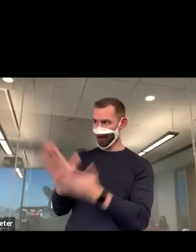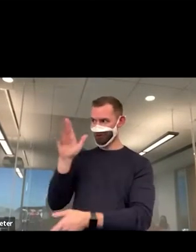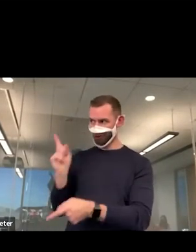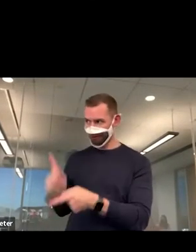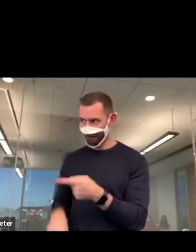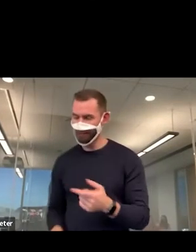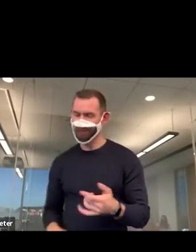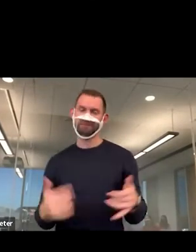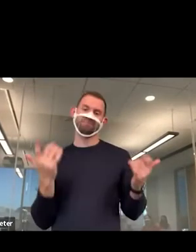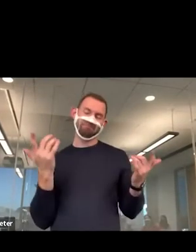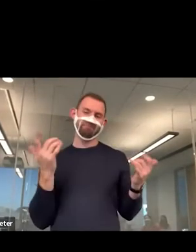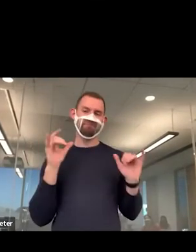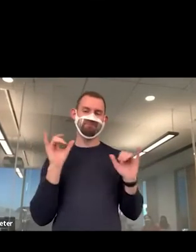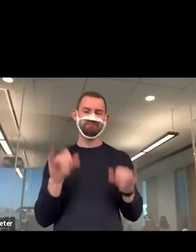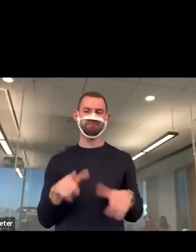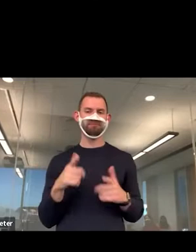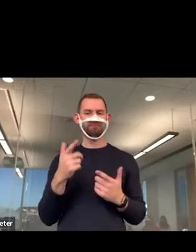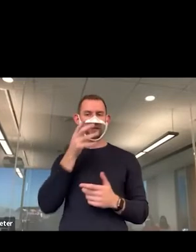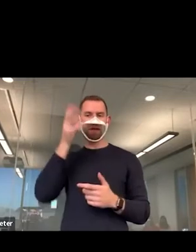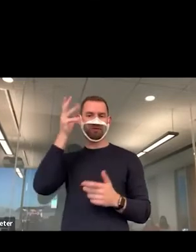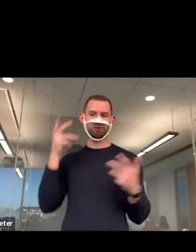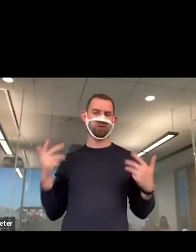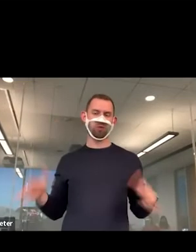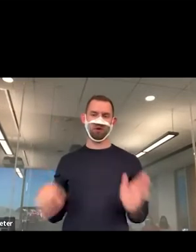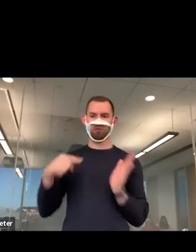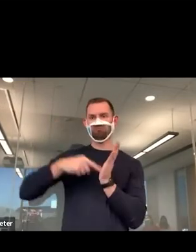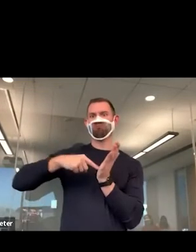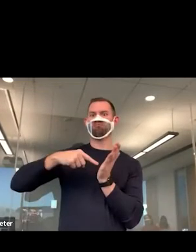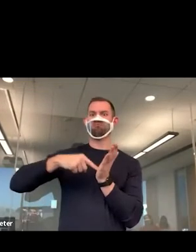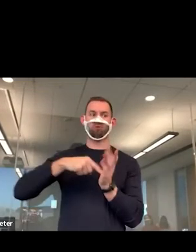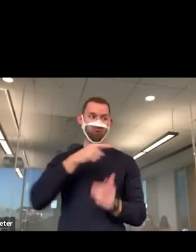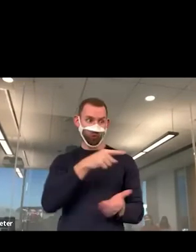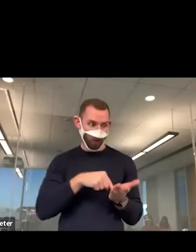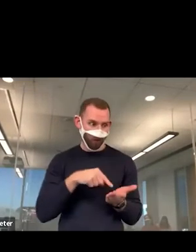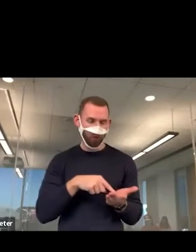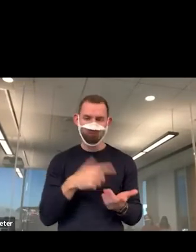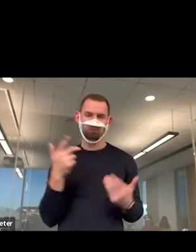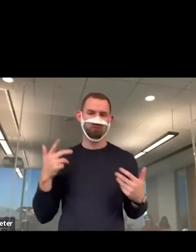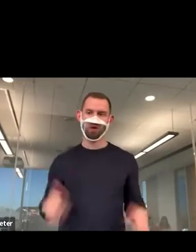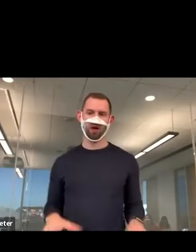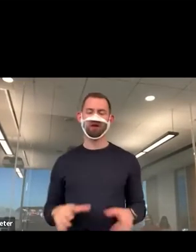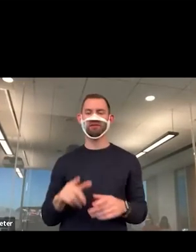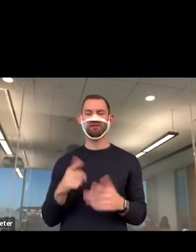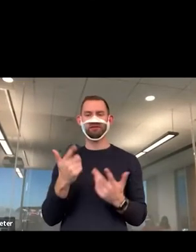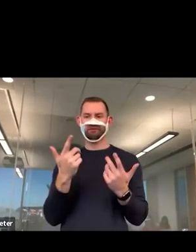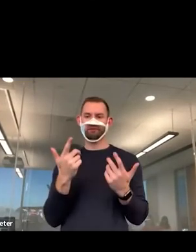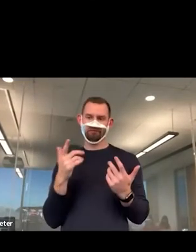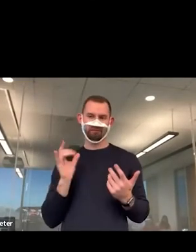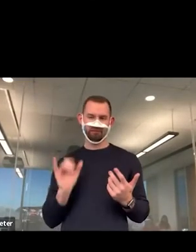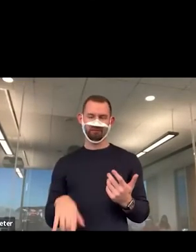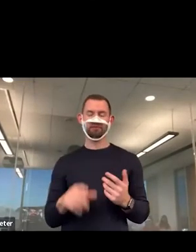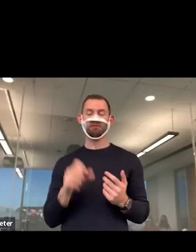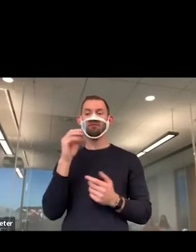they they did not want you uh ending up in a lot of debt uh starting out your life so they they